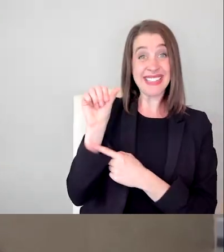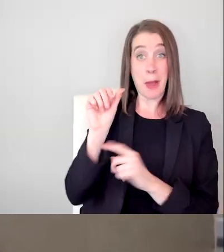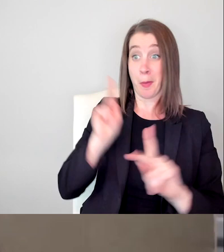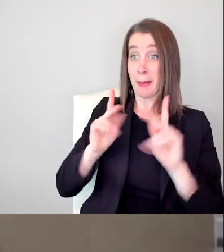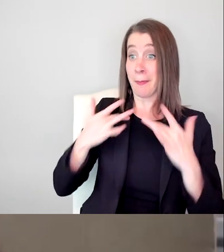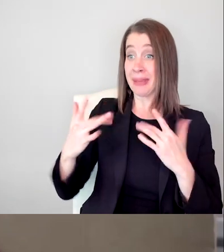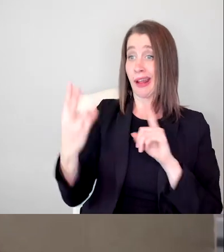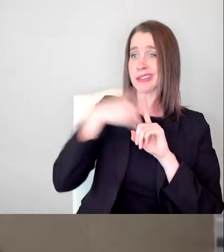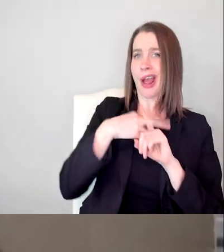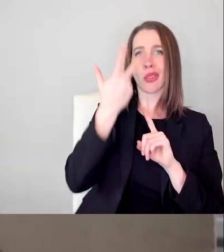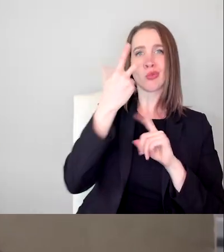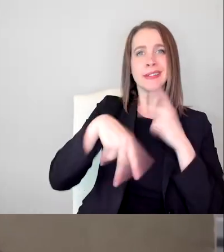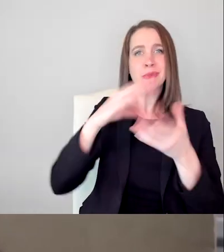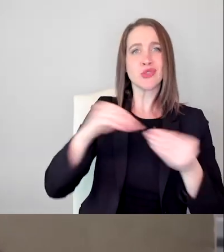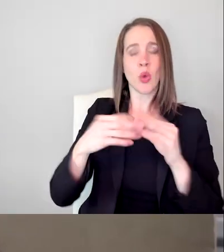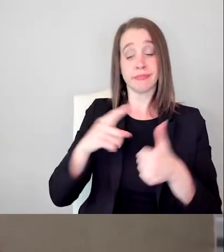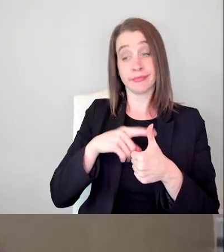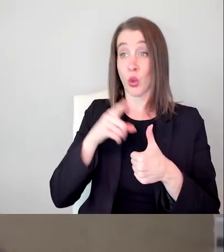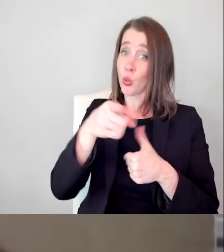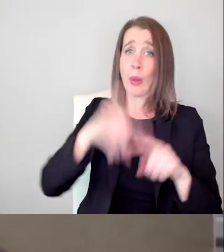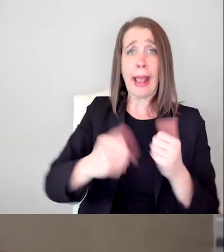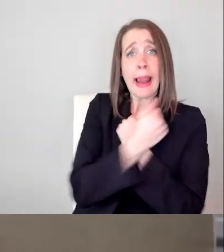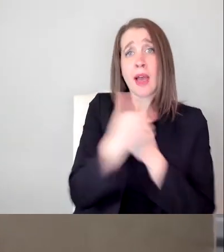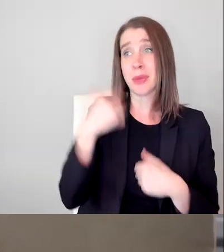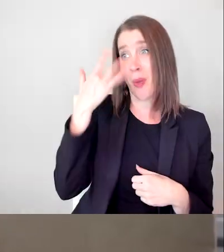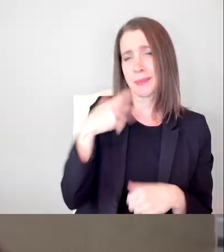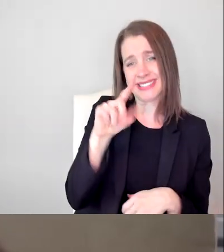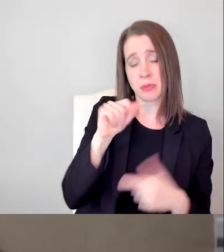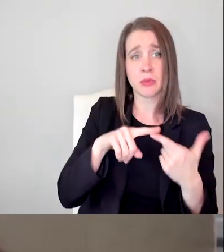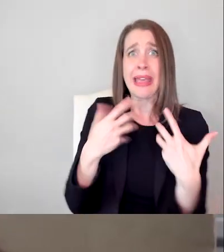You can't love me because I'm disabled, heal me or kill me.